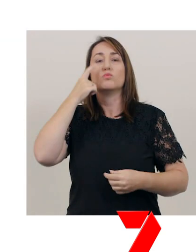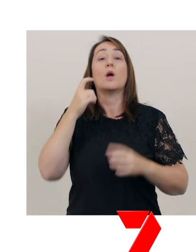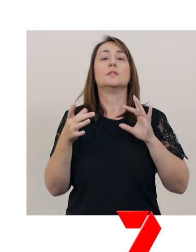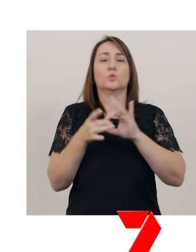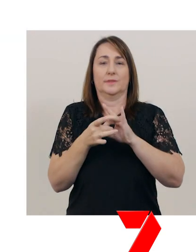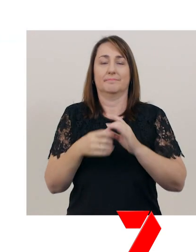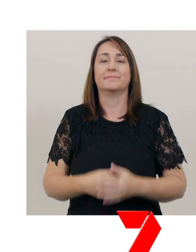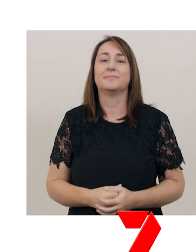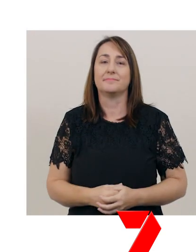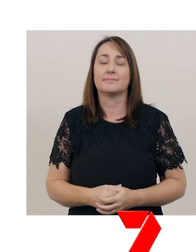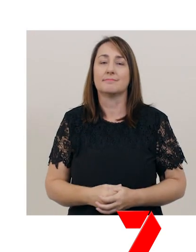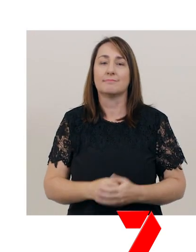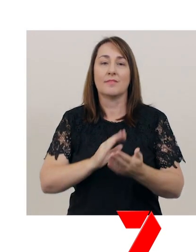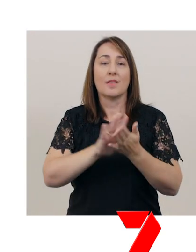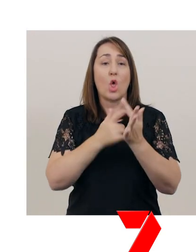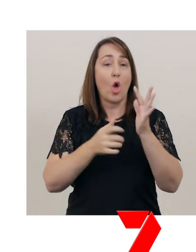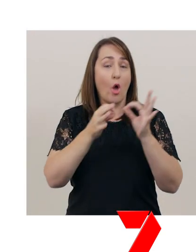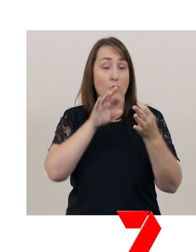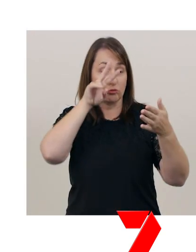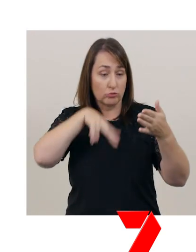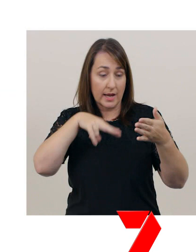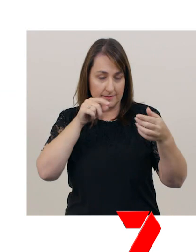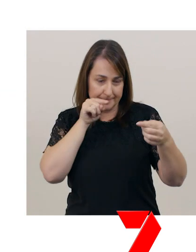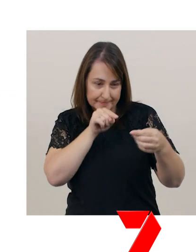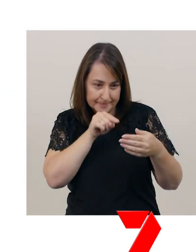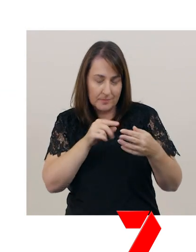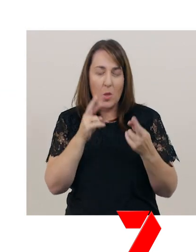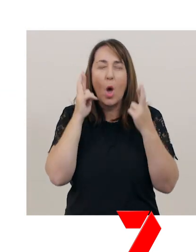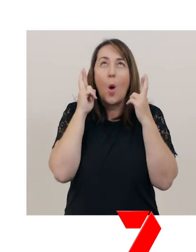Herb read the newspaper. He hoped he would be good enough to join.